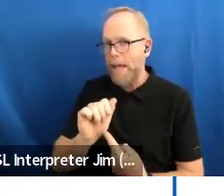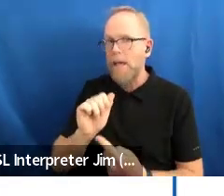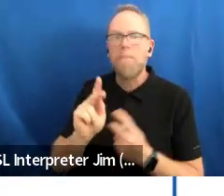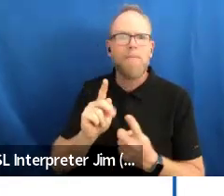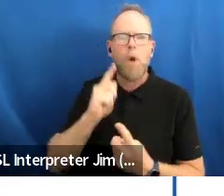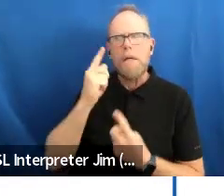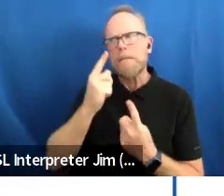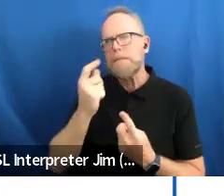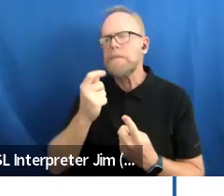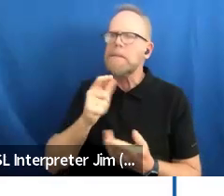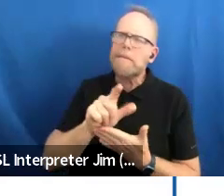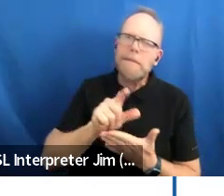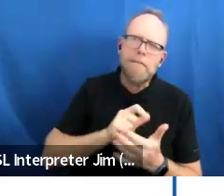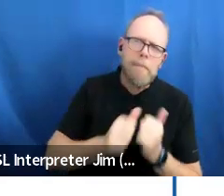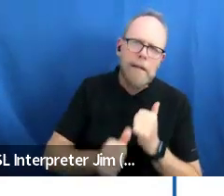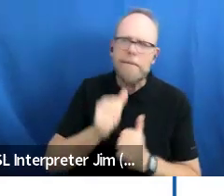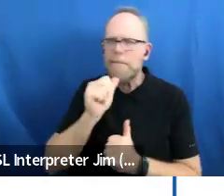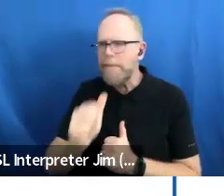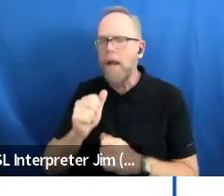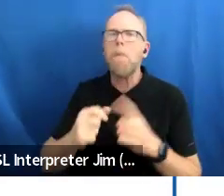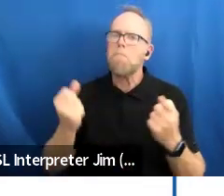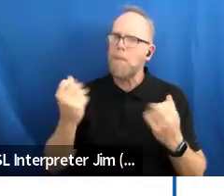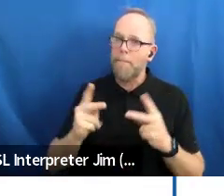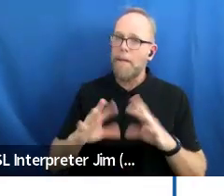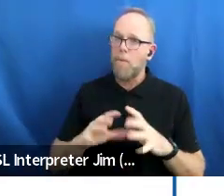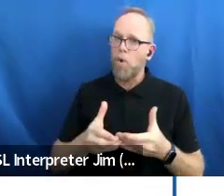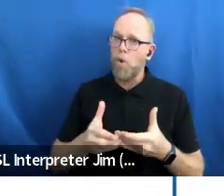coalition of people with disabilities that were pushing to get the law passed, as well.